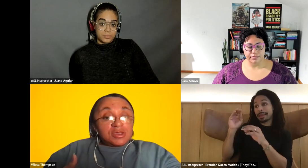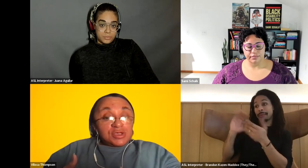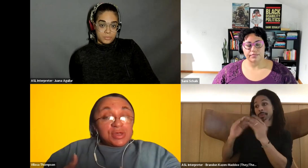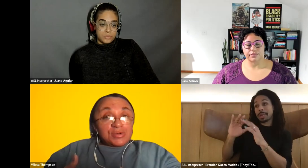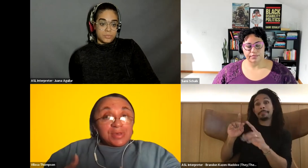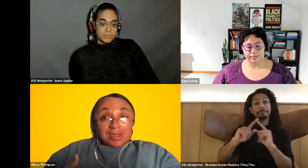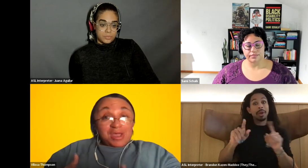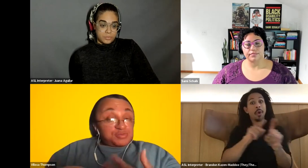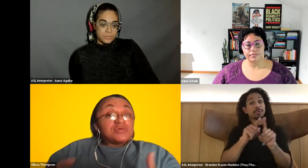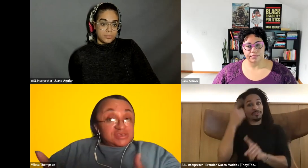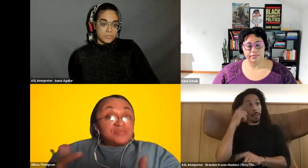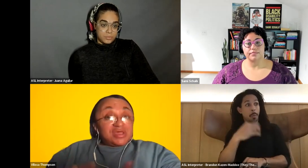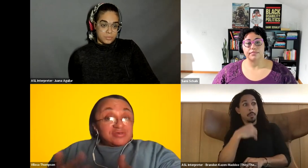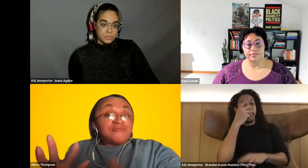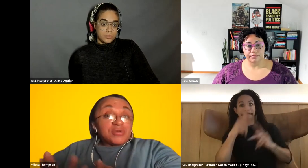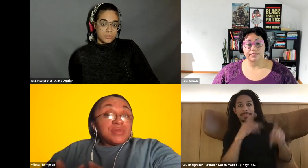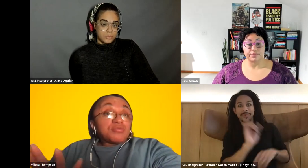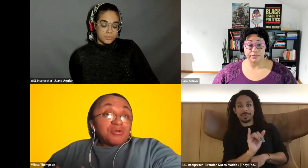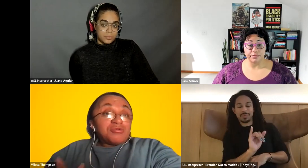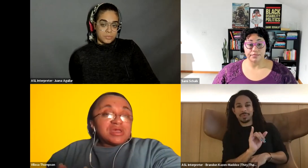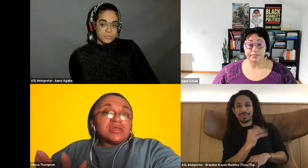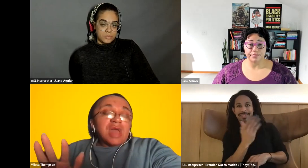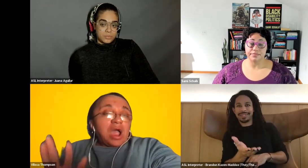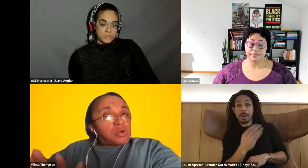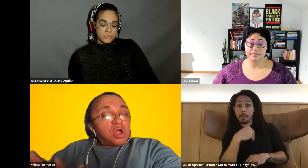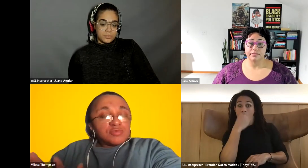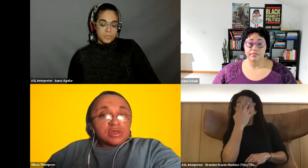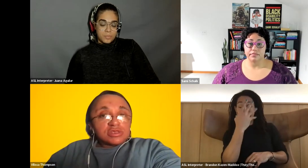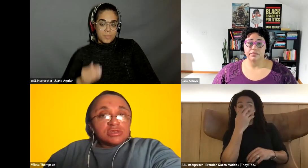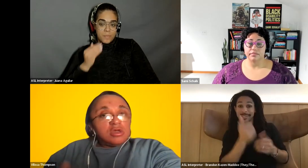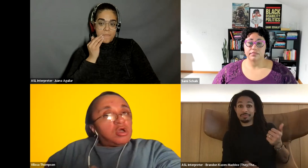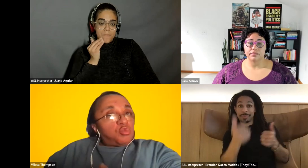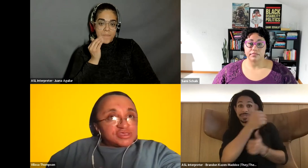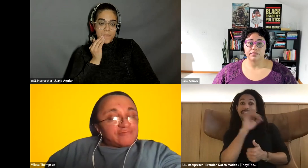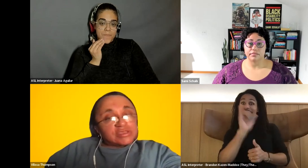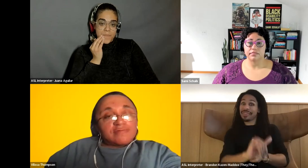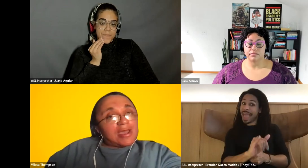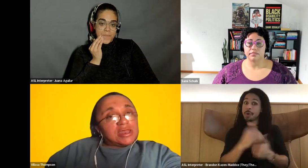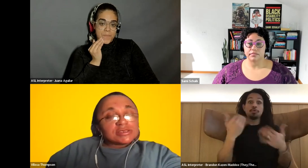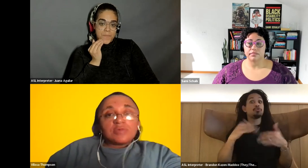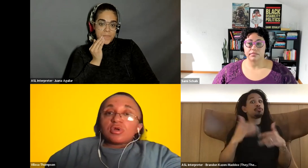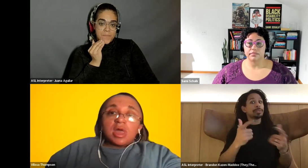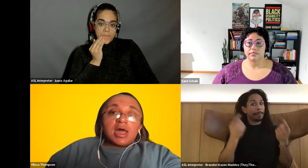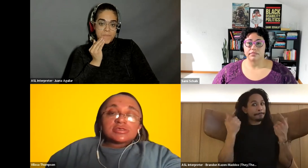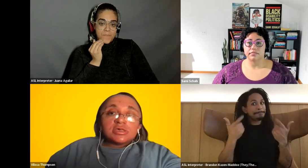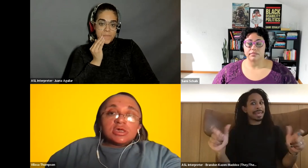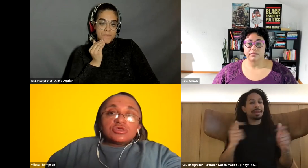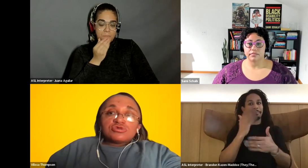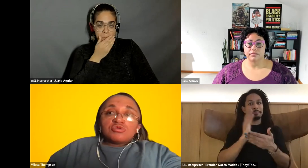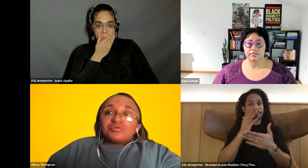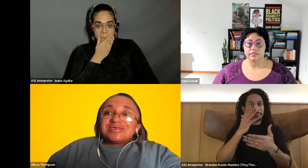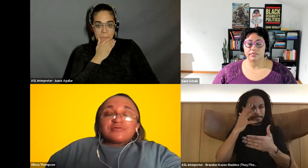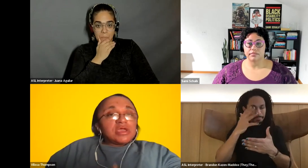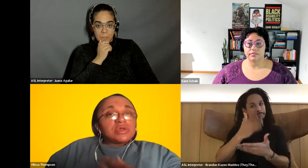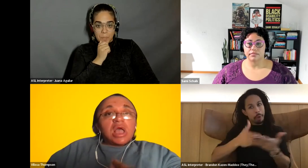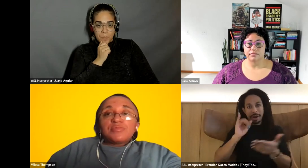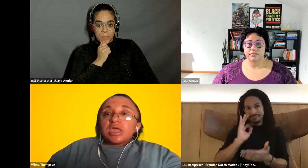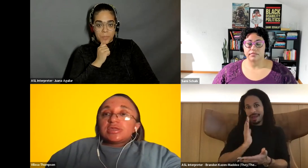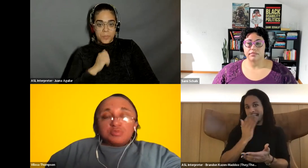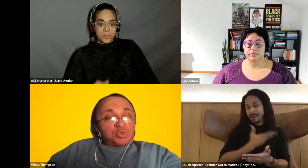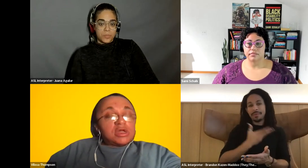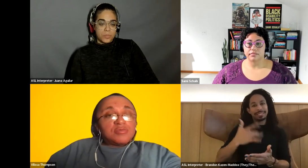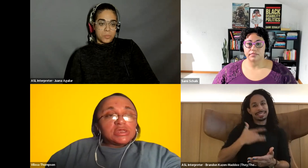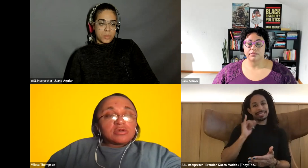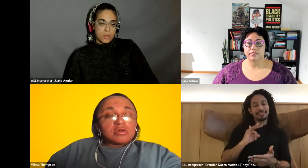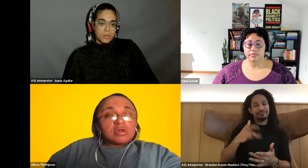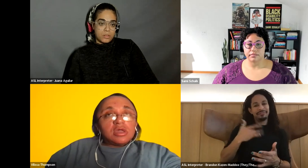Vilissa Thompson: you know, like white supremacy plays a very big role in our comfortability with self-identifying it to say, but not so. It's a very complicated web here